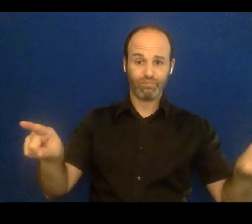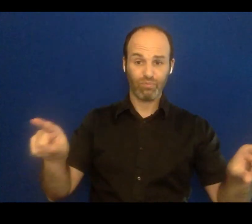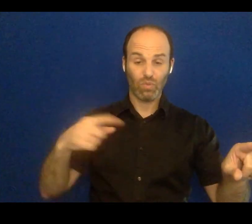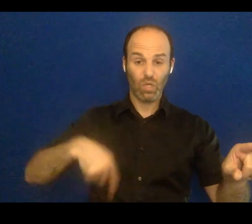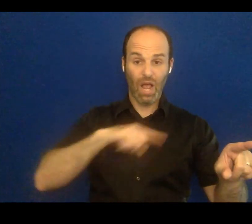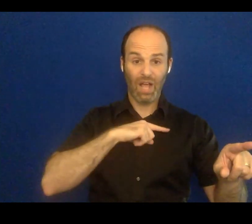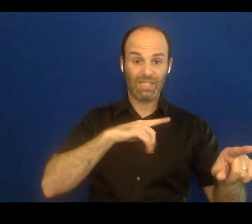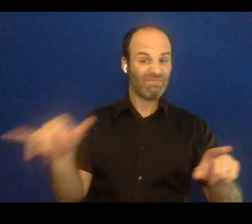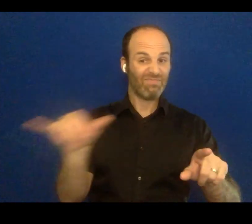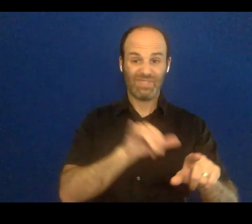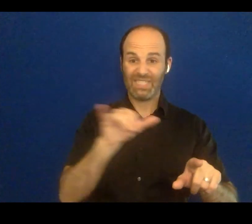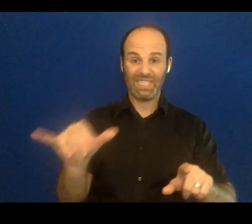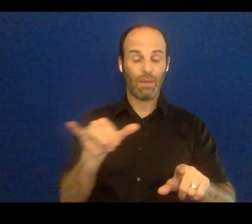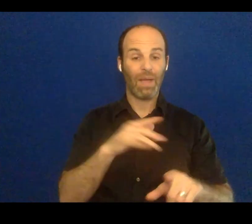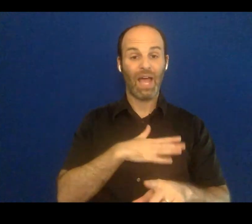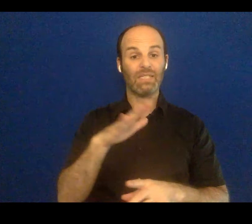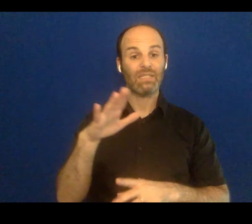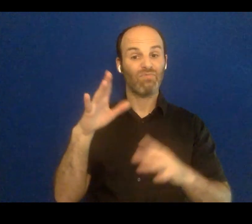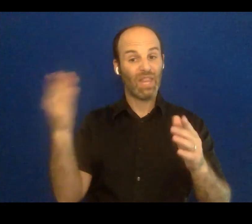WE GOT THE INVITATION FOR THIS ZOOM MEETING?